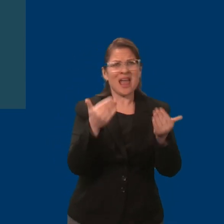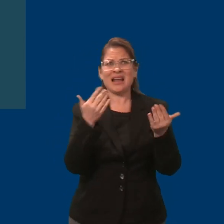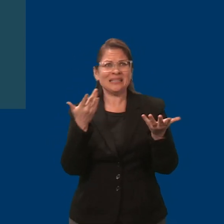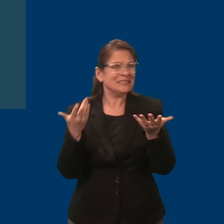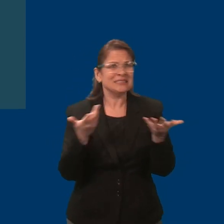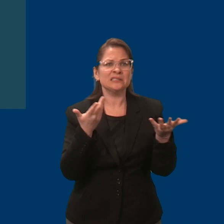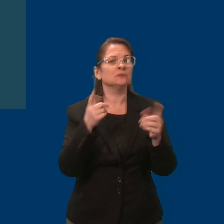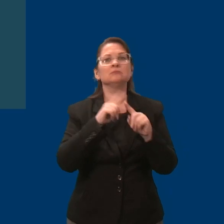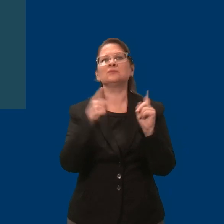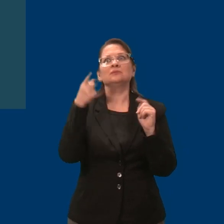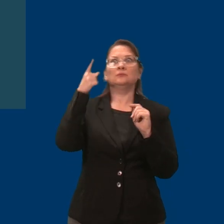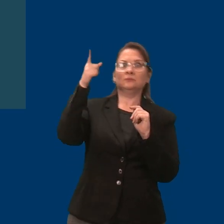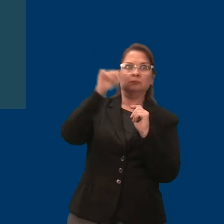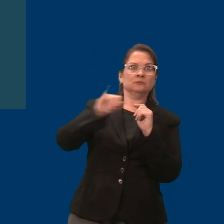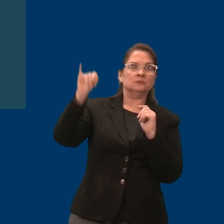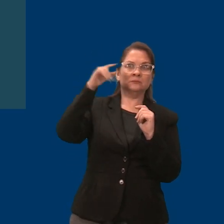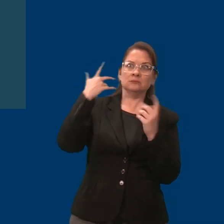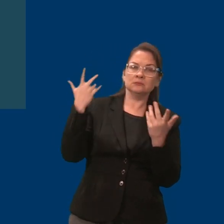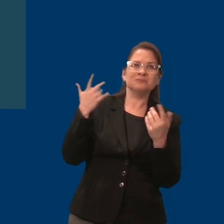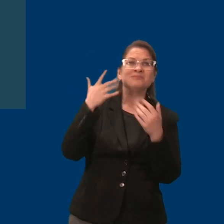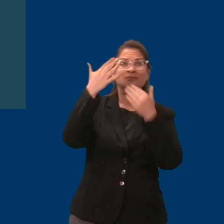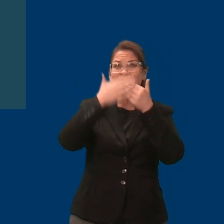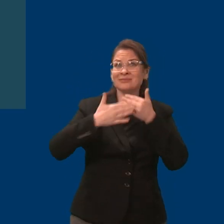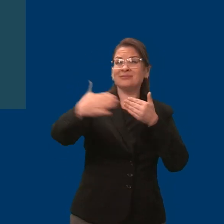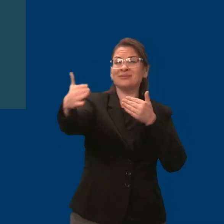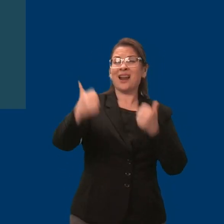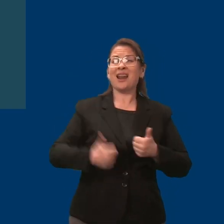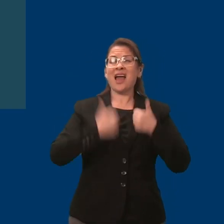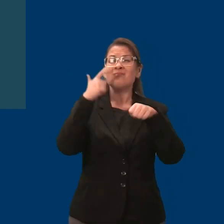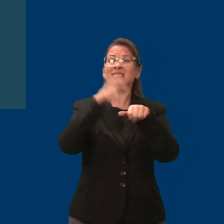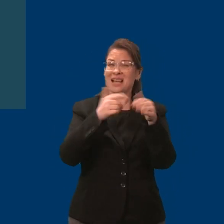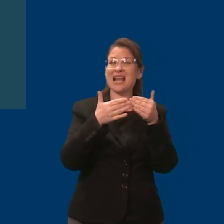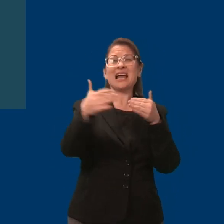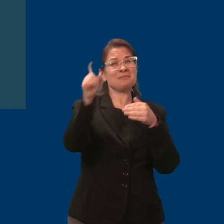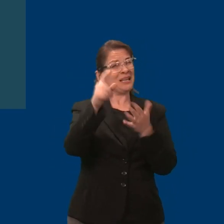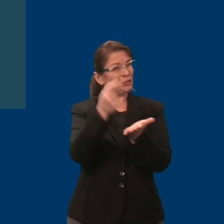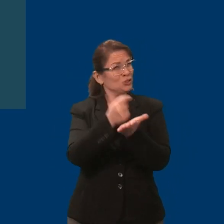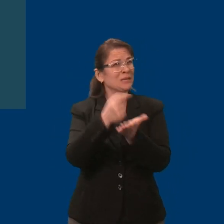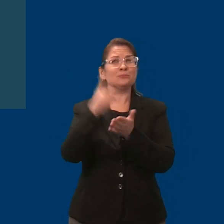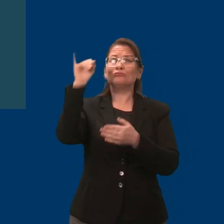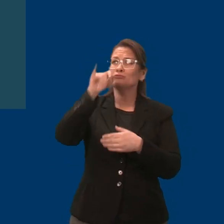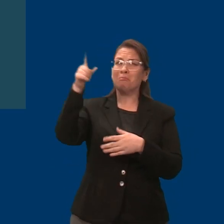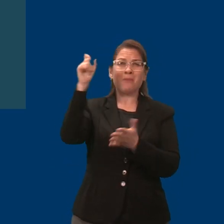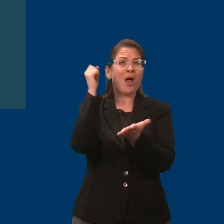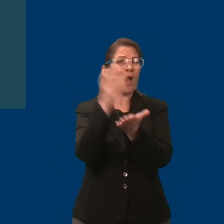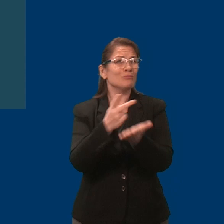they would need prior authorization. We reached out to our insurance right away and we were told they needed more documentation